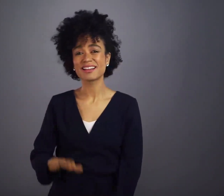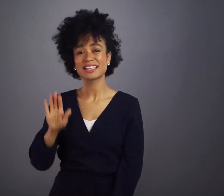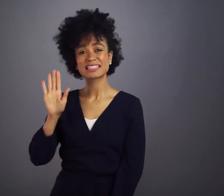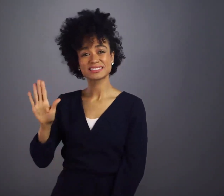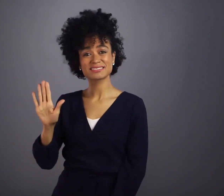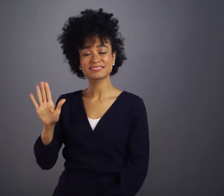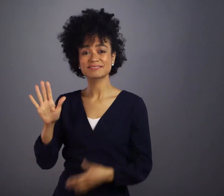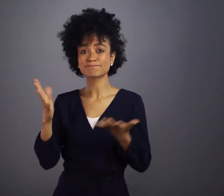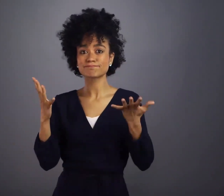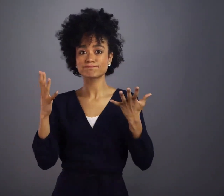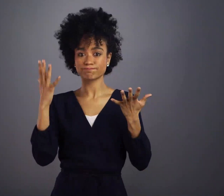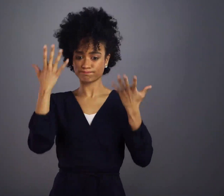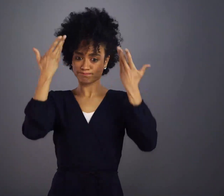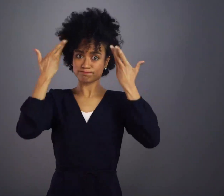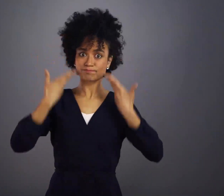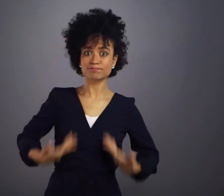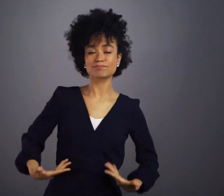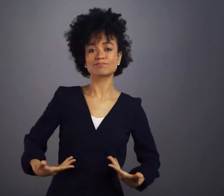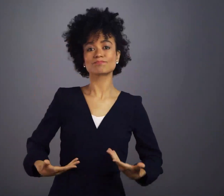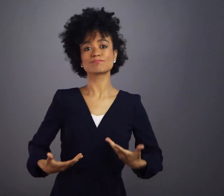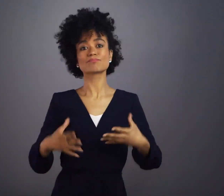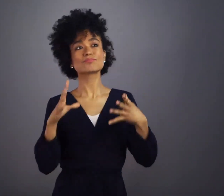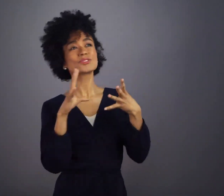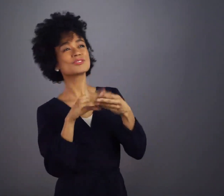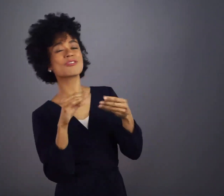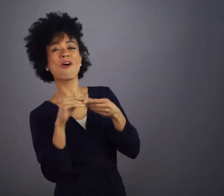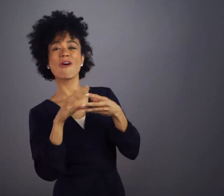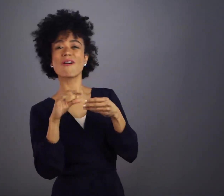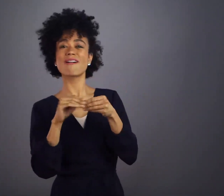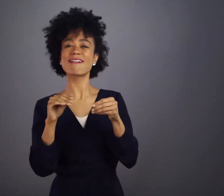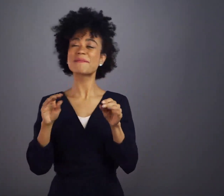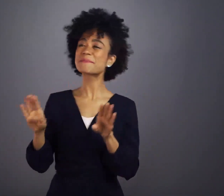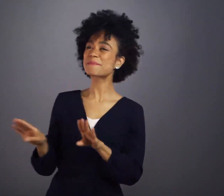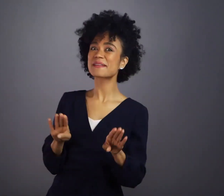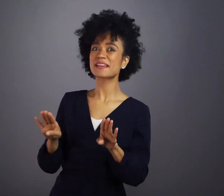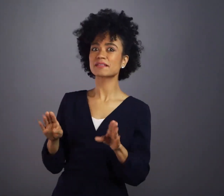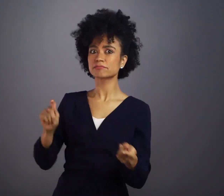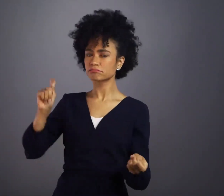His disposition while drinking resembles his normal nature but little.